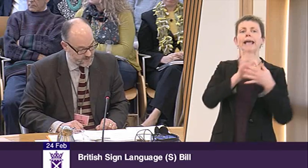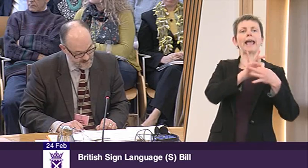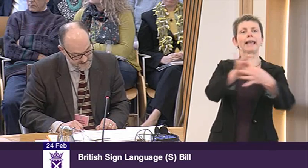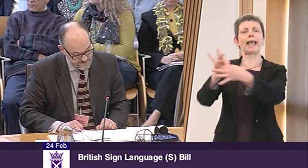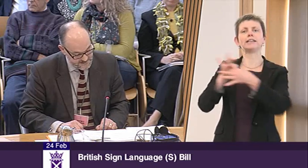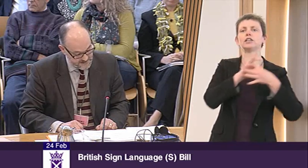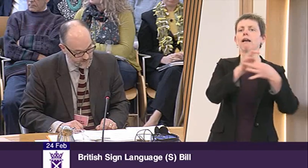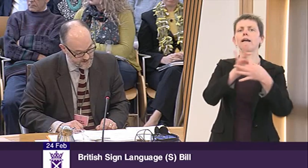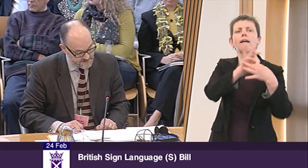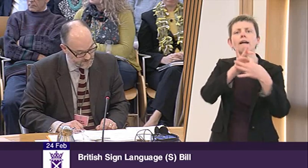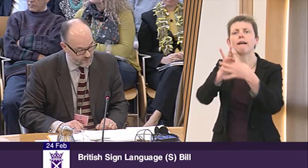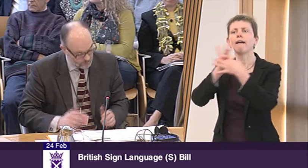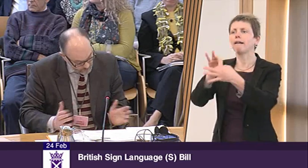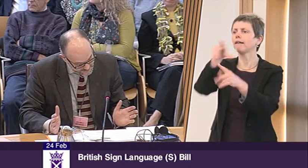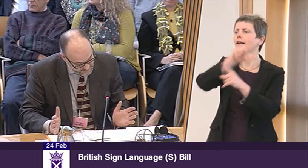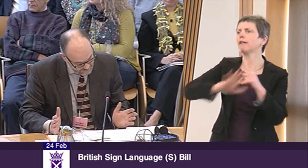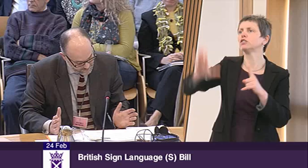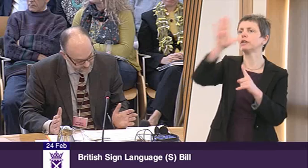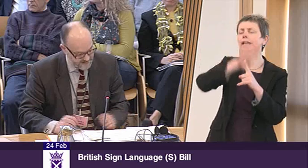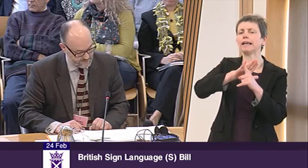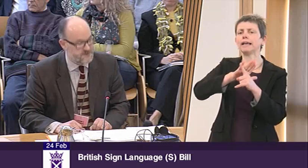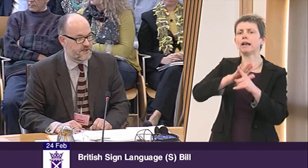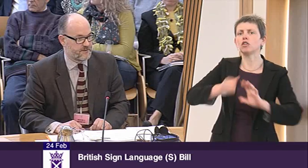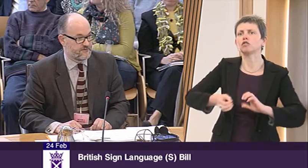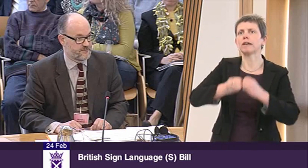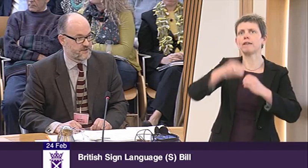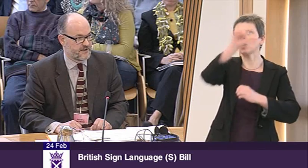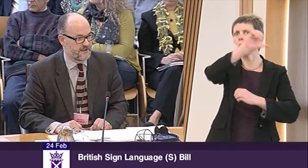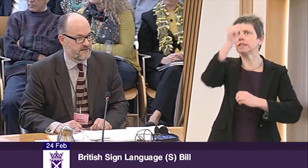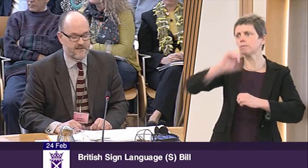the creativity and wisdom of all its people help to shape our future.”